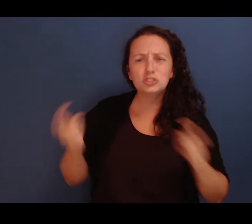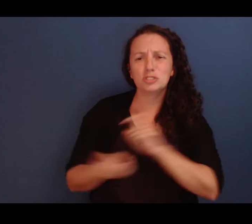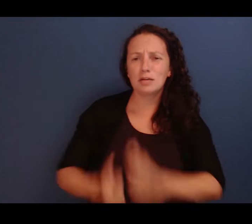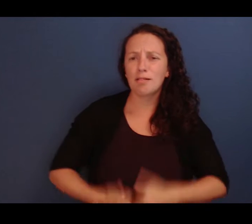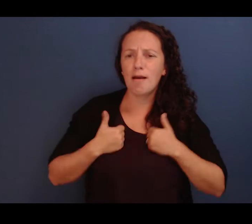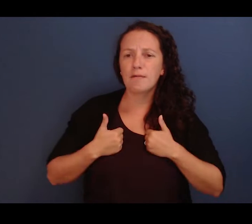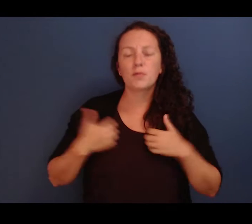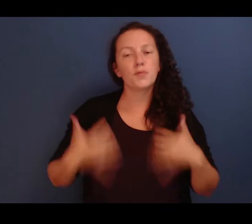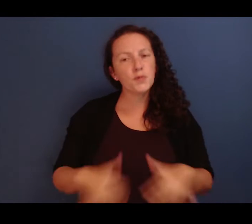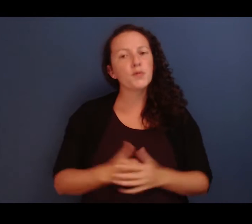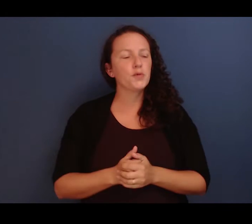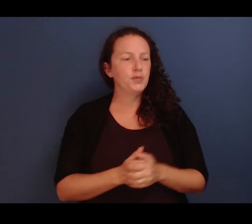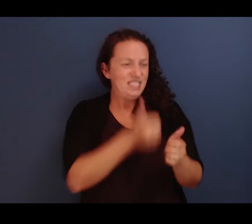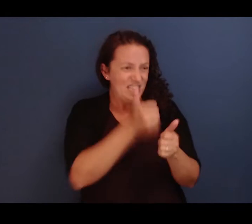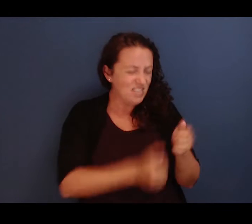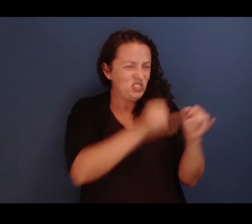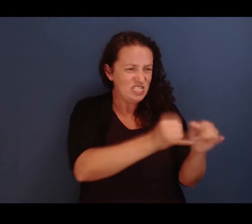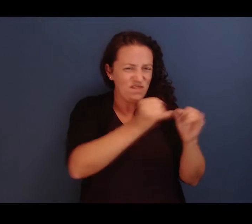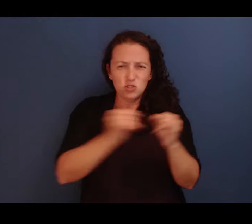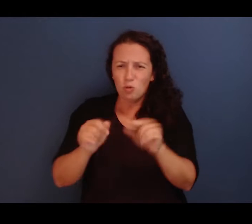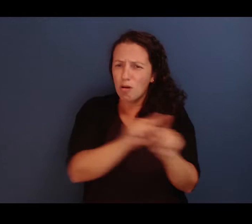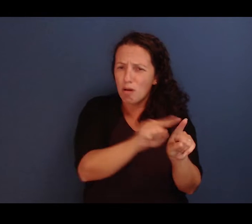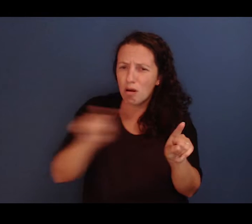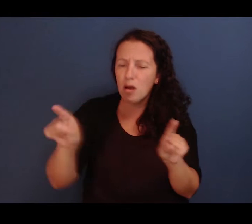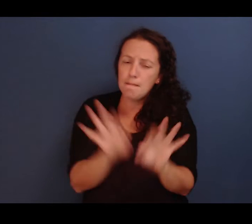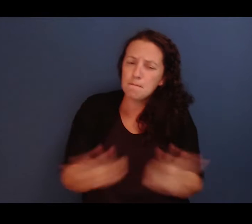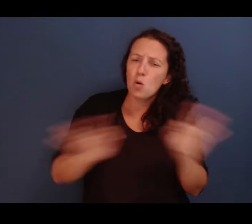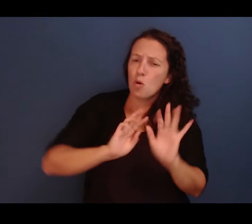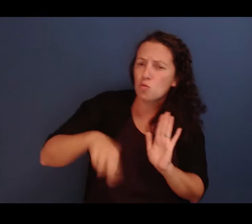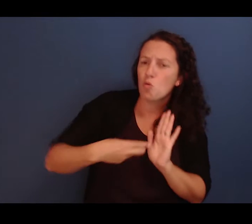We all - each of us in our individual and collective roles - play an essential role